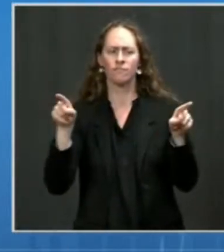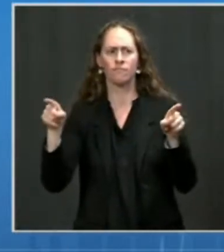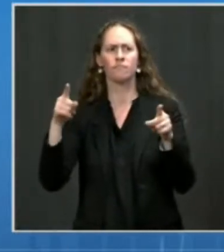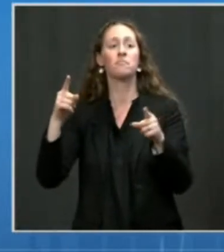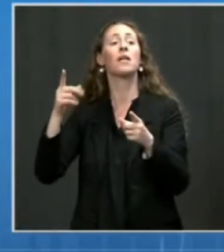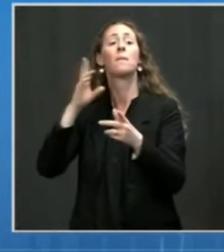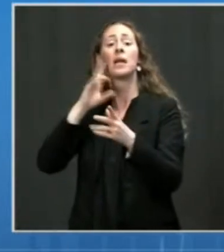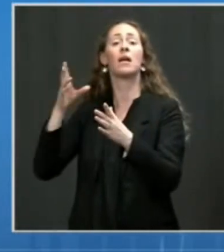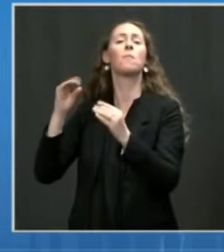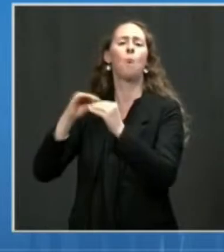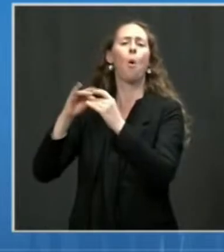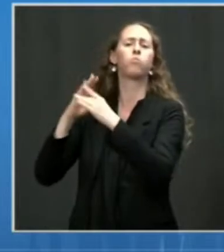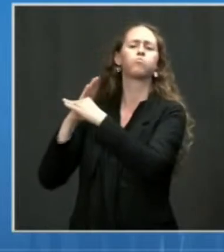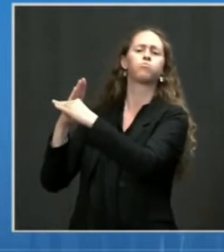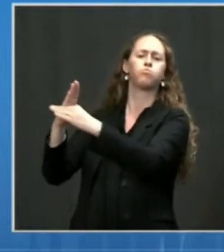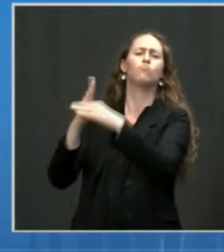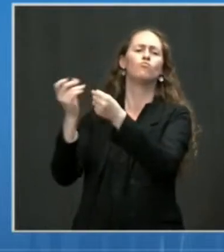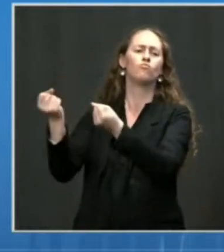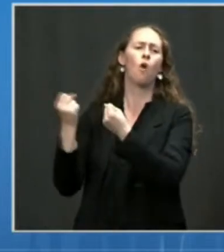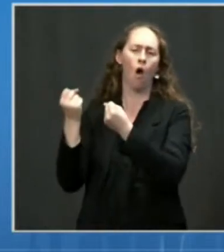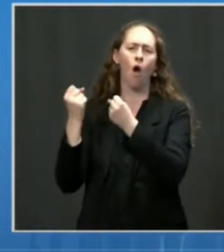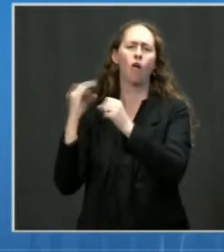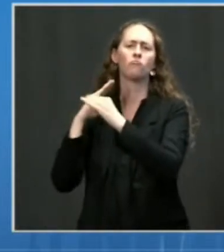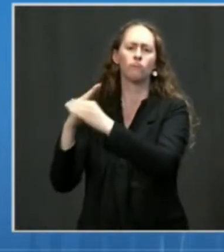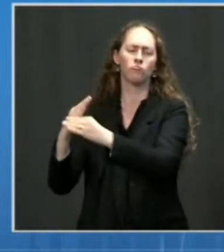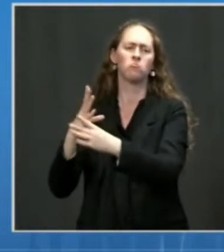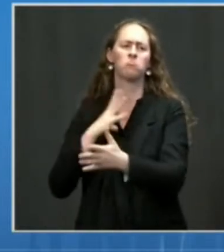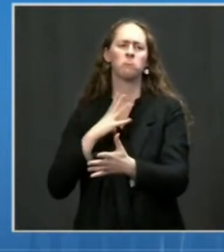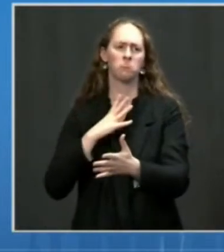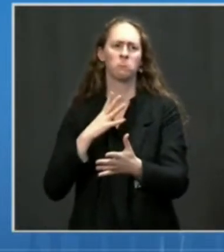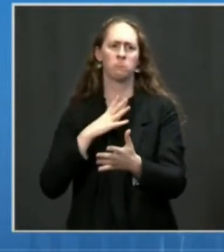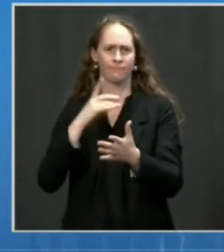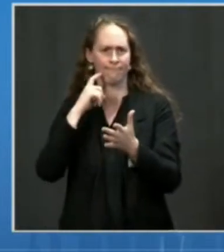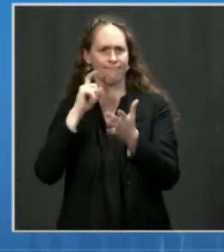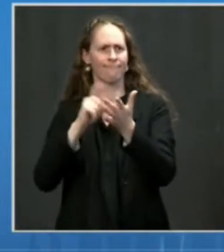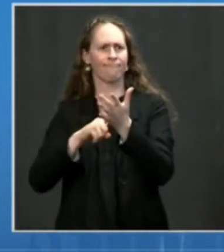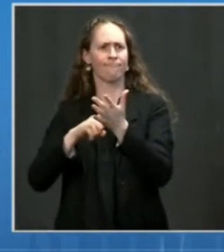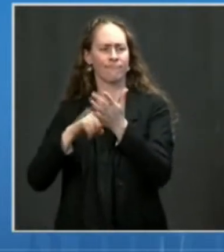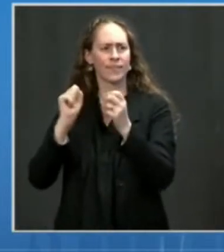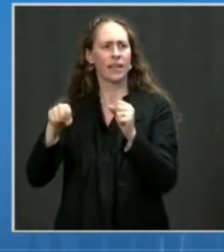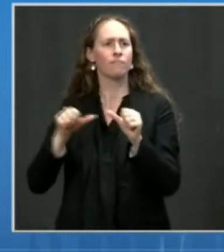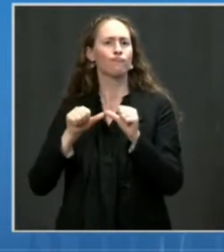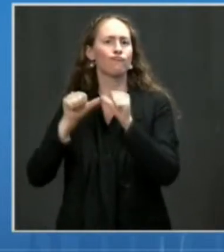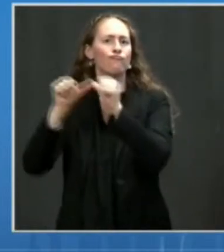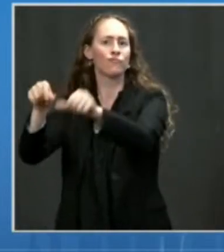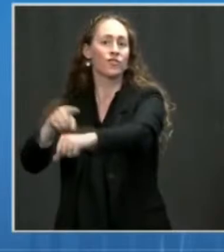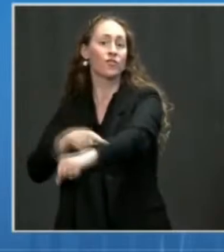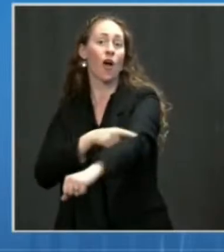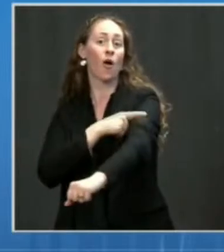INFECTION AND HAS RECOVERED, NOT ONLY DO YOU INCREASE THE